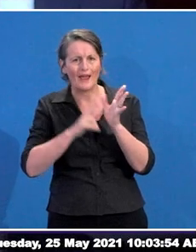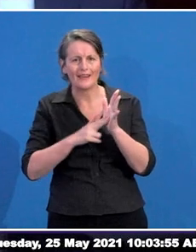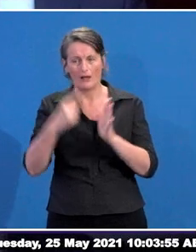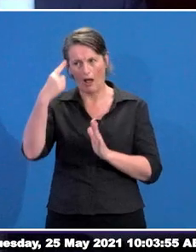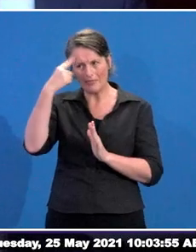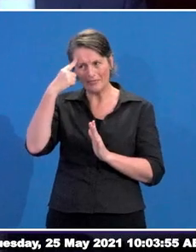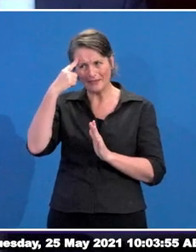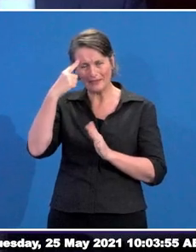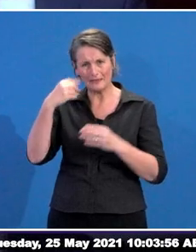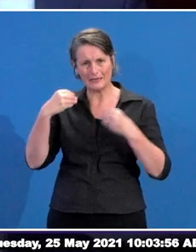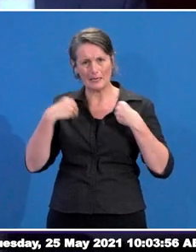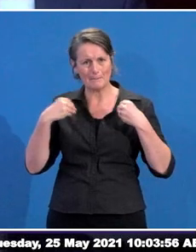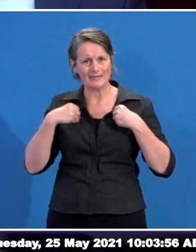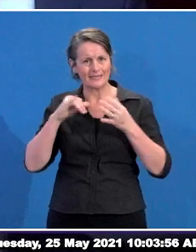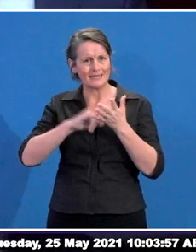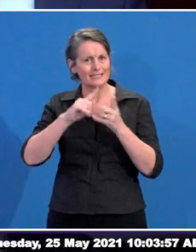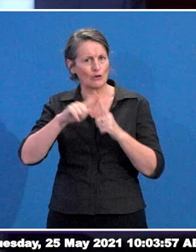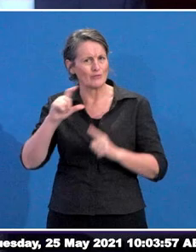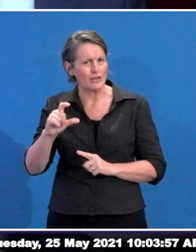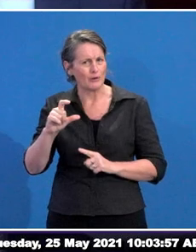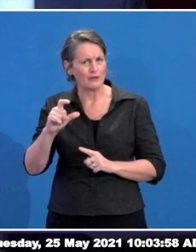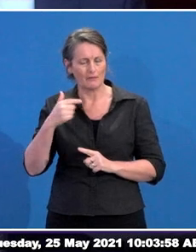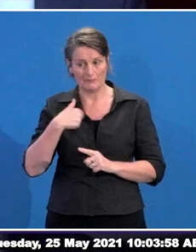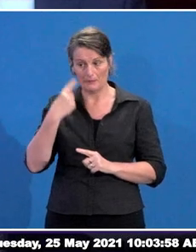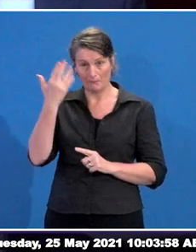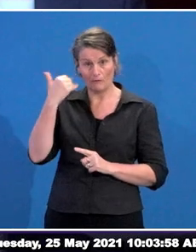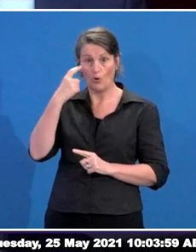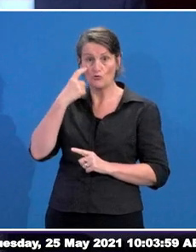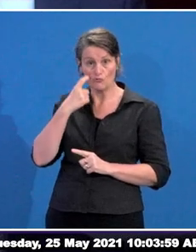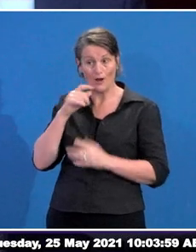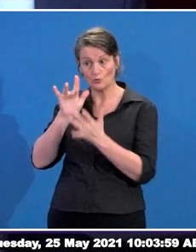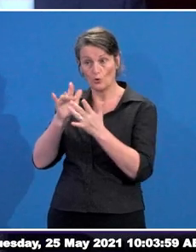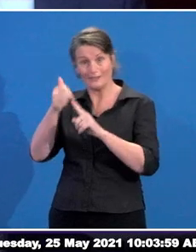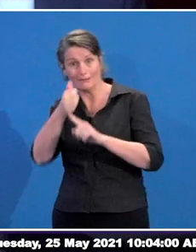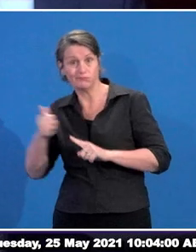And he's a, he was the person, when I tried to contact the CEO as per their complaints